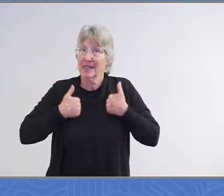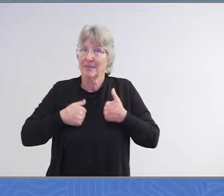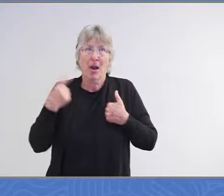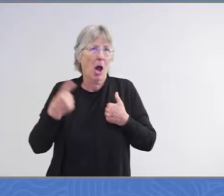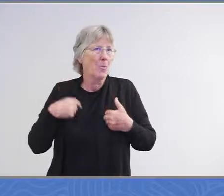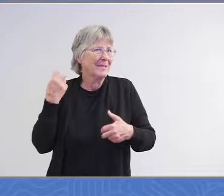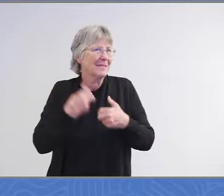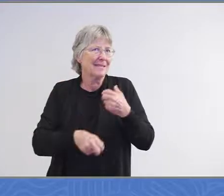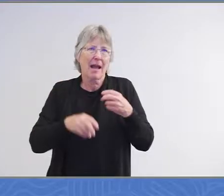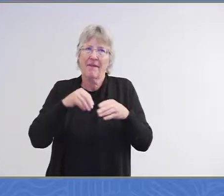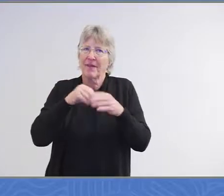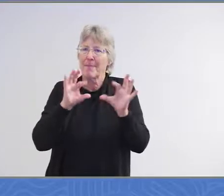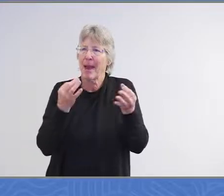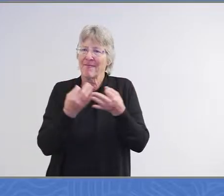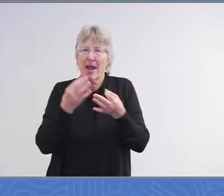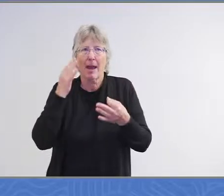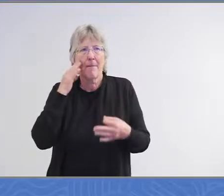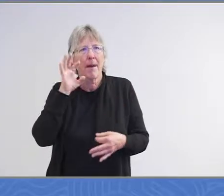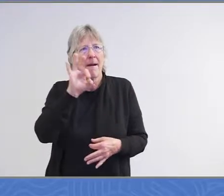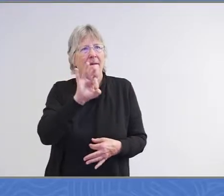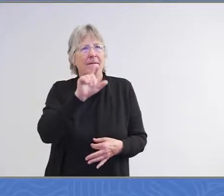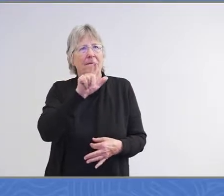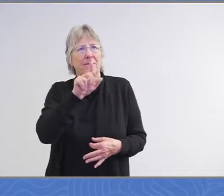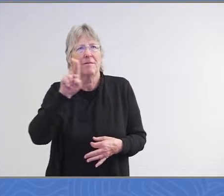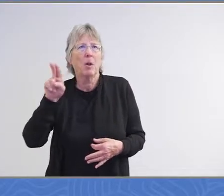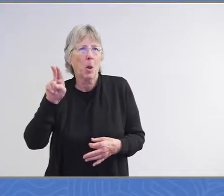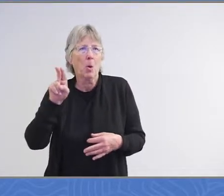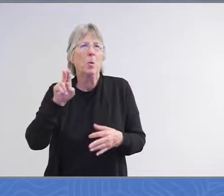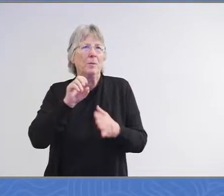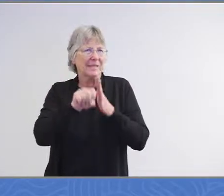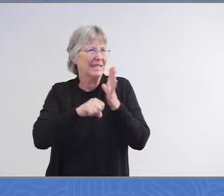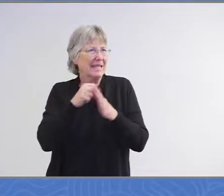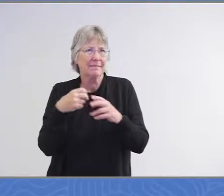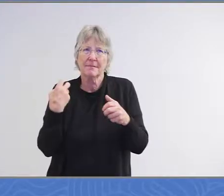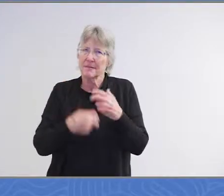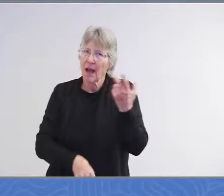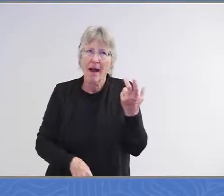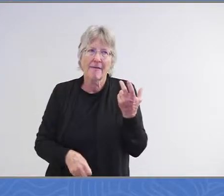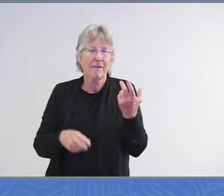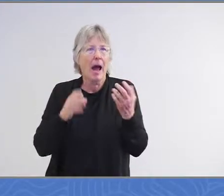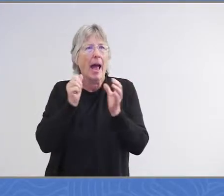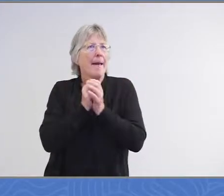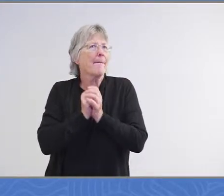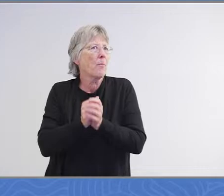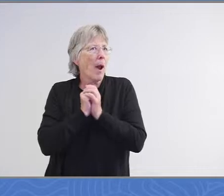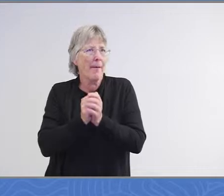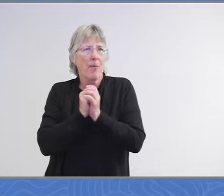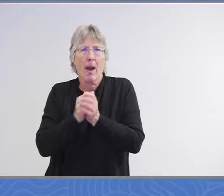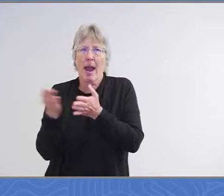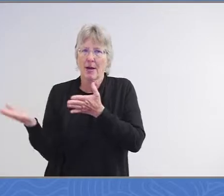I pray that I do not bring this home to my own family. I'm sure you're aware that Buffum was forced to shut down